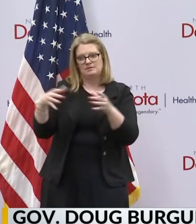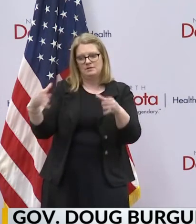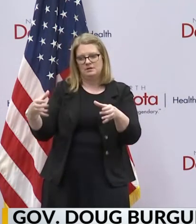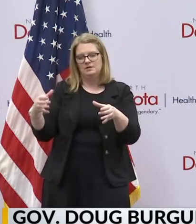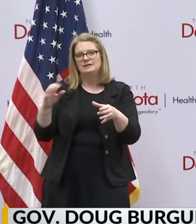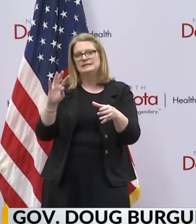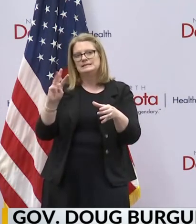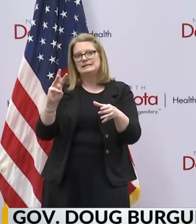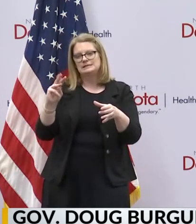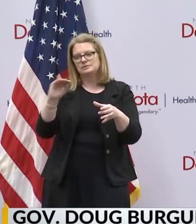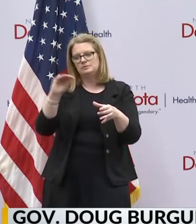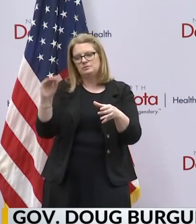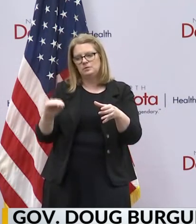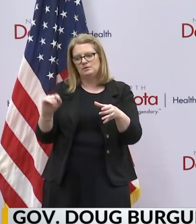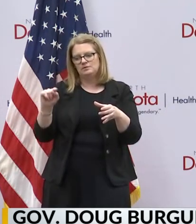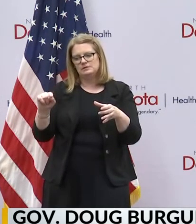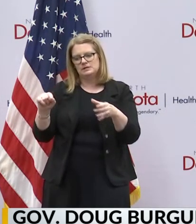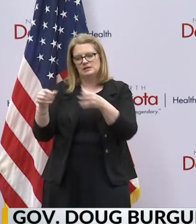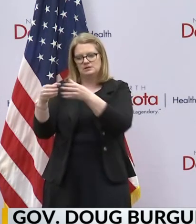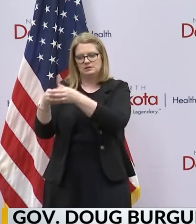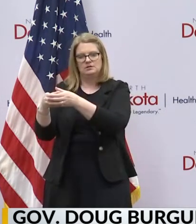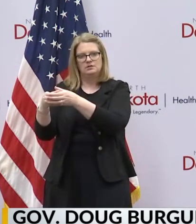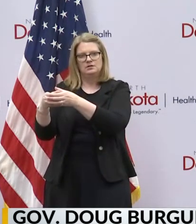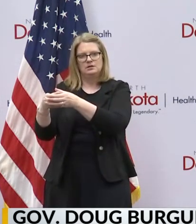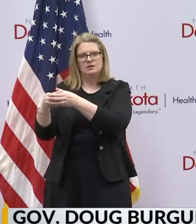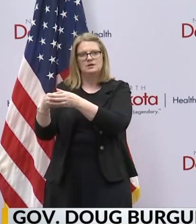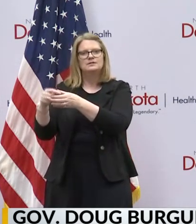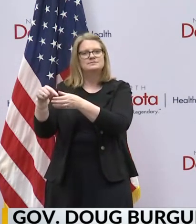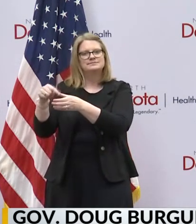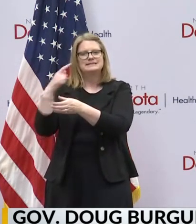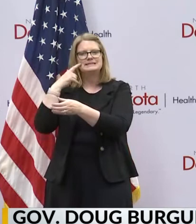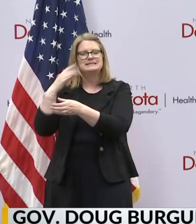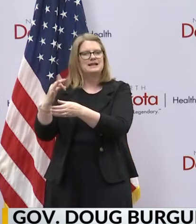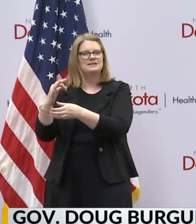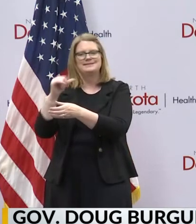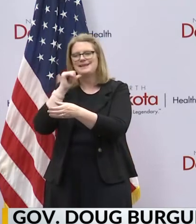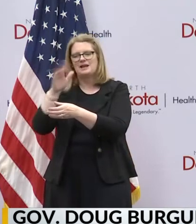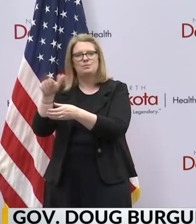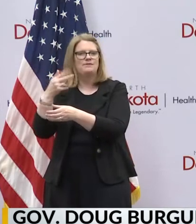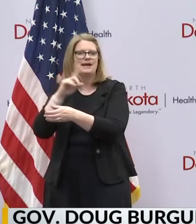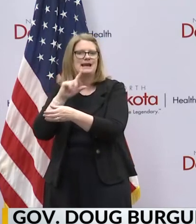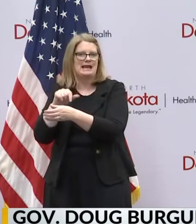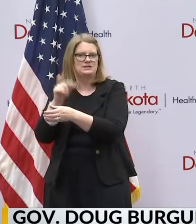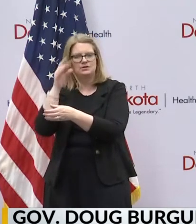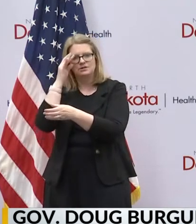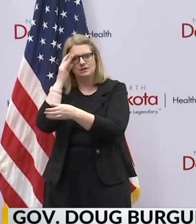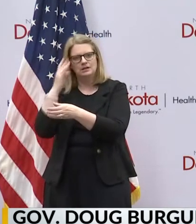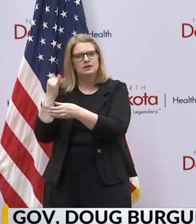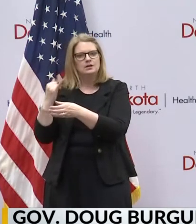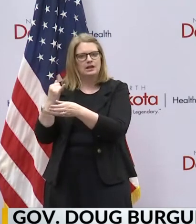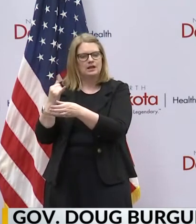POSITIVE OF THE 2,000 OR SO THAT -- OF THE CUMULATIVE, ABOUT 16% OF THOSE WHO TESTED POSITIVE WERE INDIVIDUALS WHO CHOSE NOT